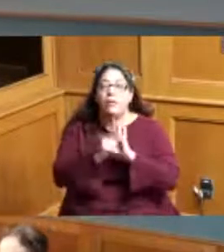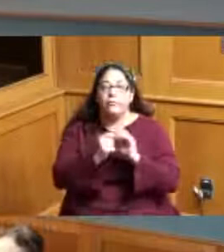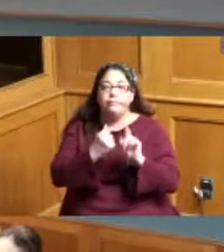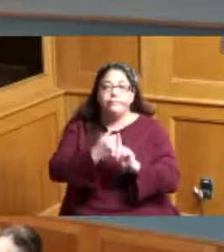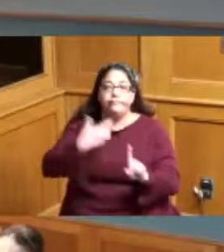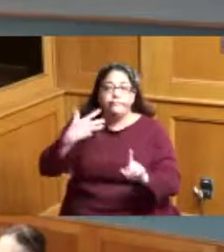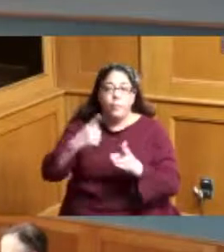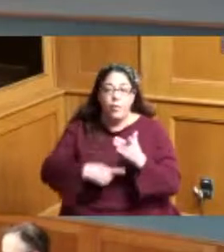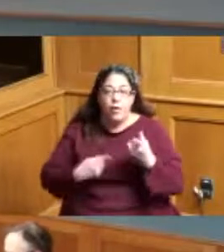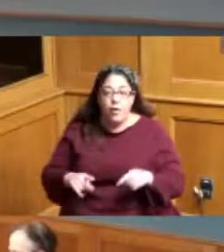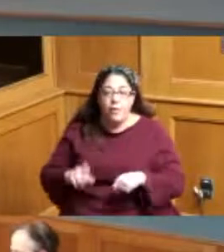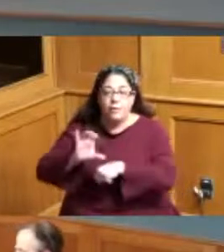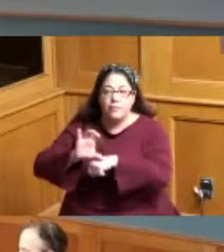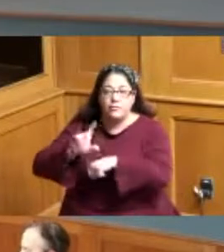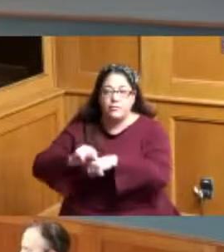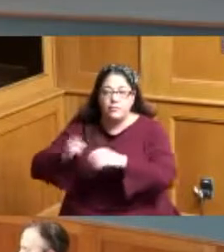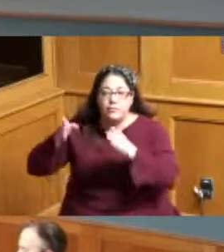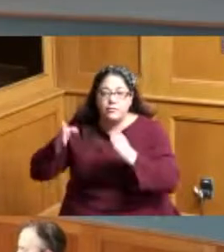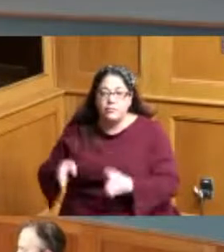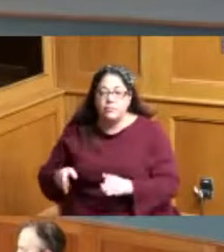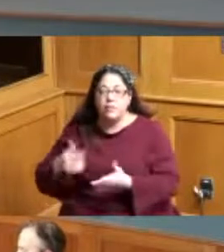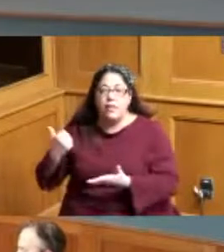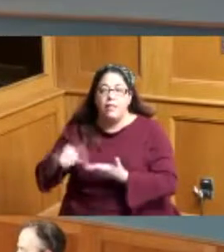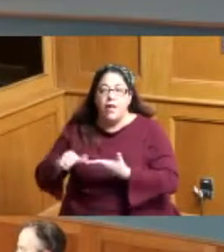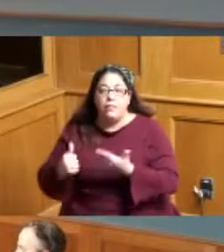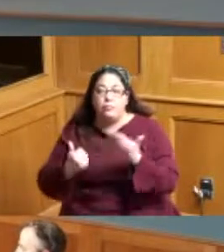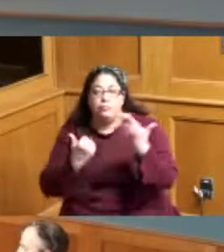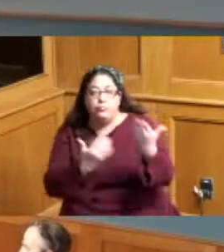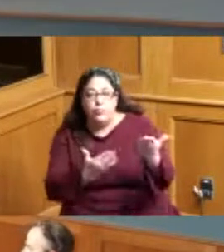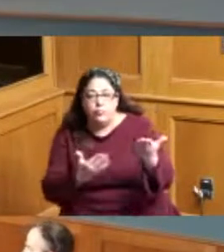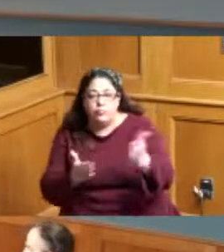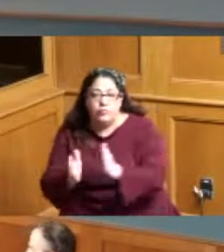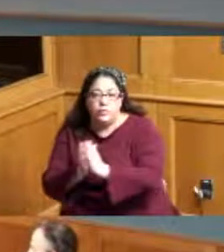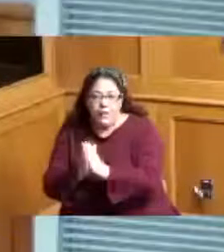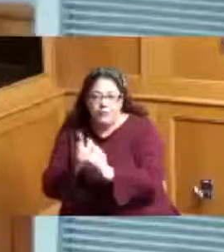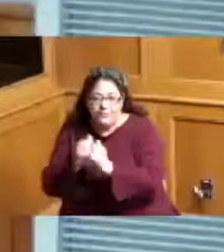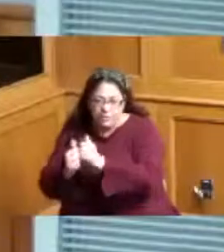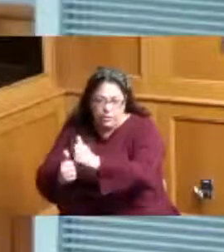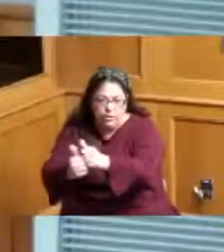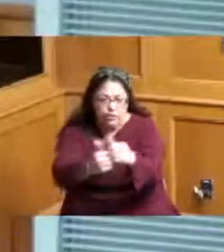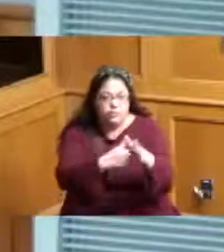consultants letters of proposals were requested from consultants in the beginning of December